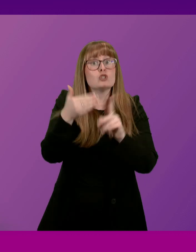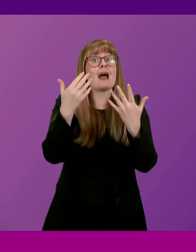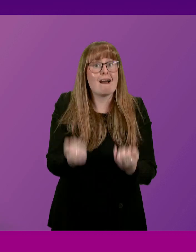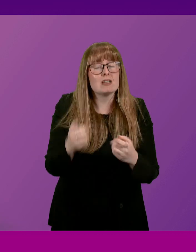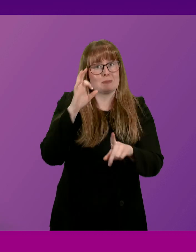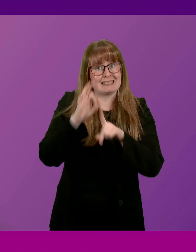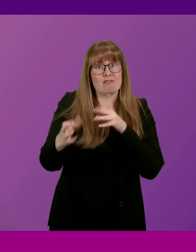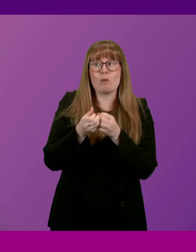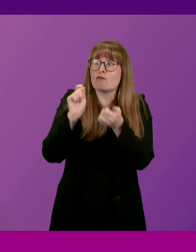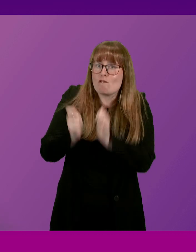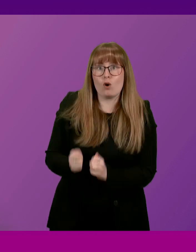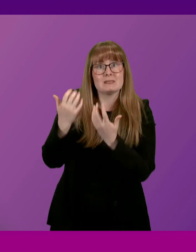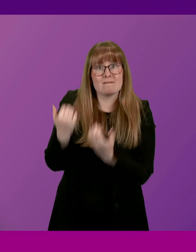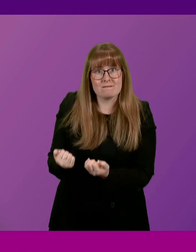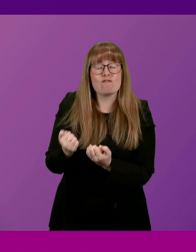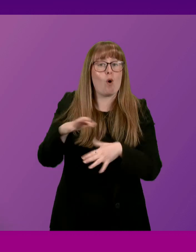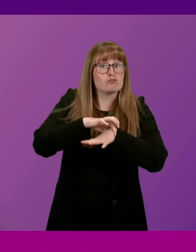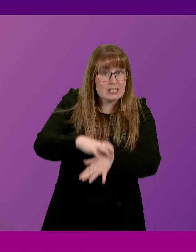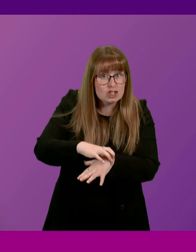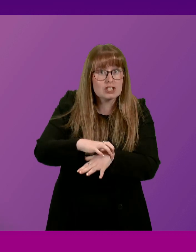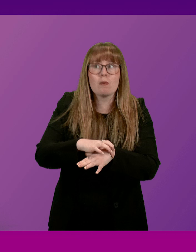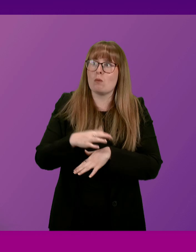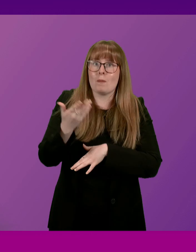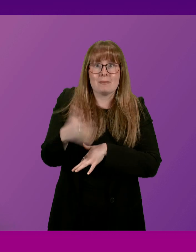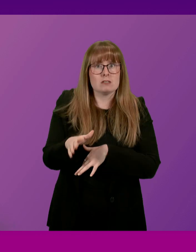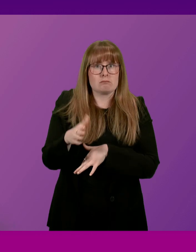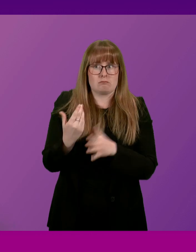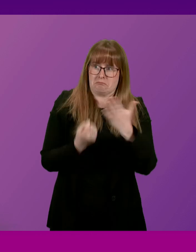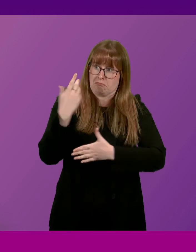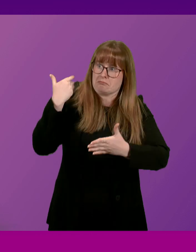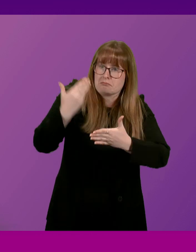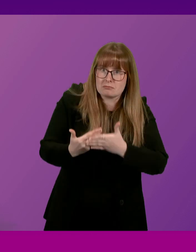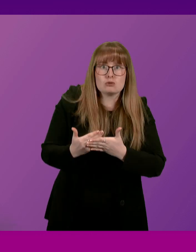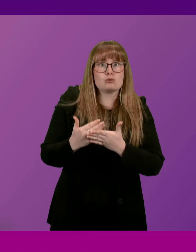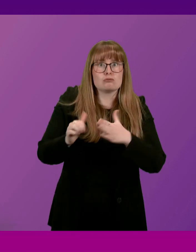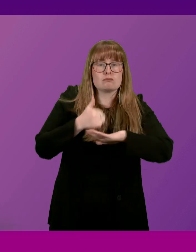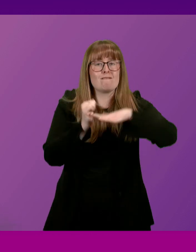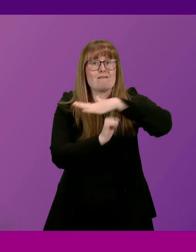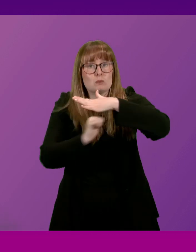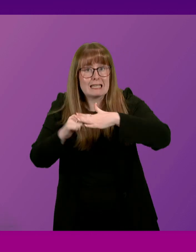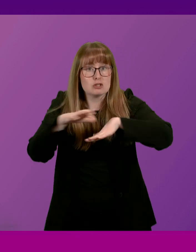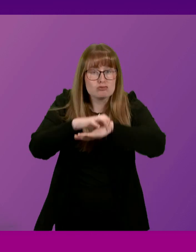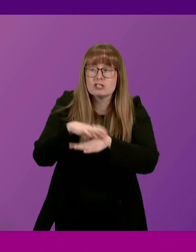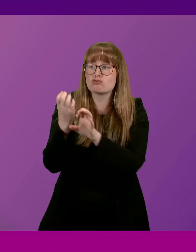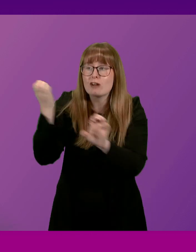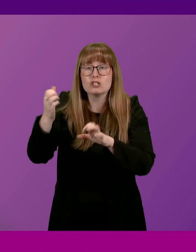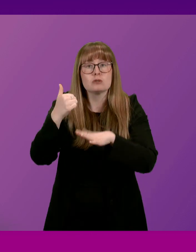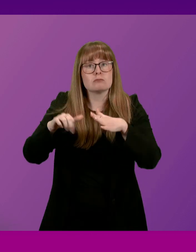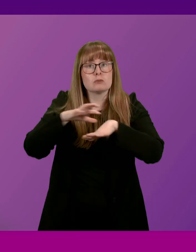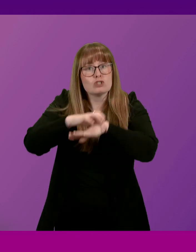regarding the reforms to apprenticeships that we have undertaken in recent years to create foundation and graduate apprenticeships and to expand the